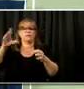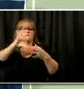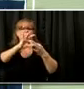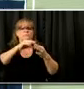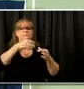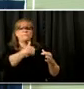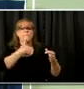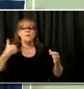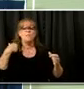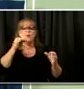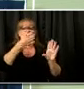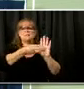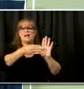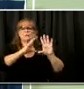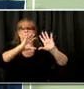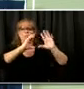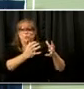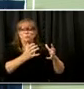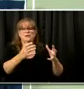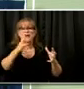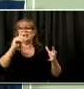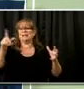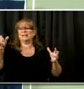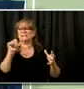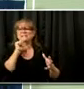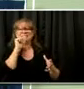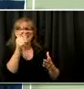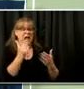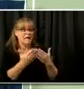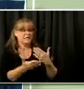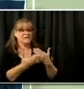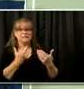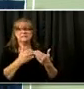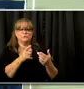i i know you really feel strongly about the importance of having that relationship with the